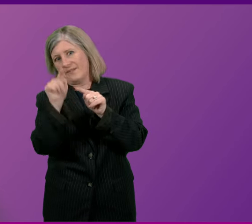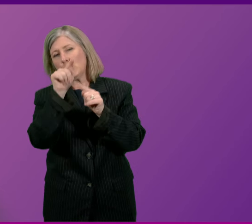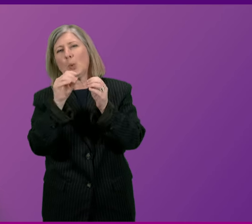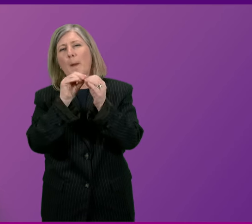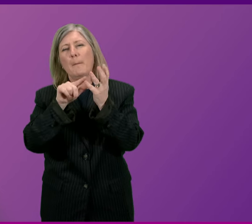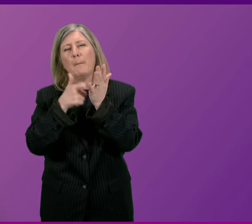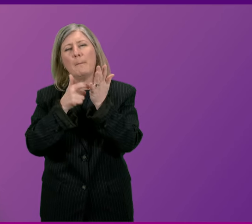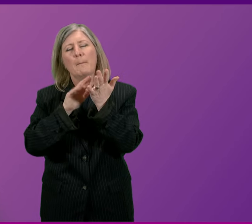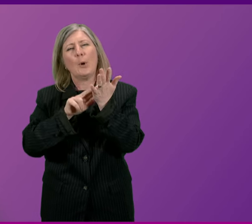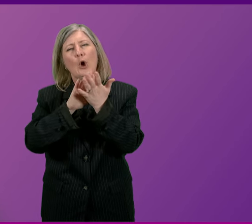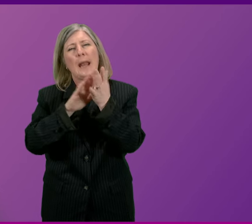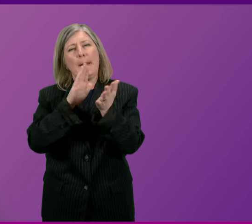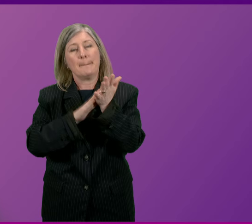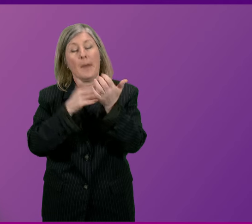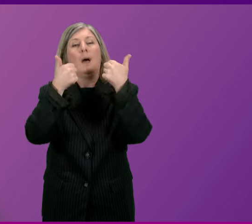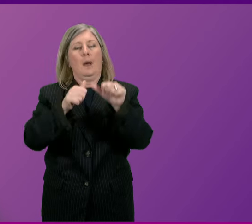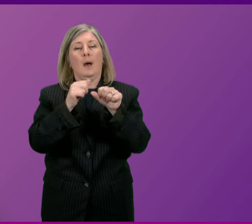been made into a dual carriageway. In addition, there is currently a procurement